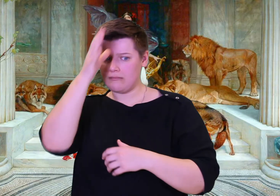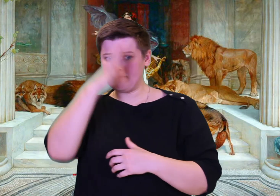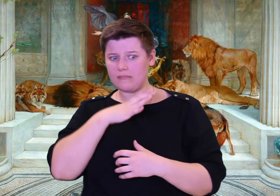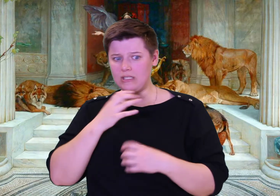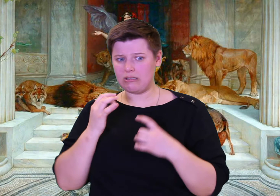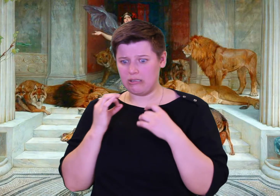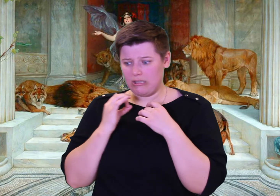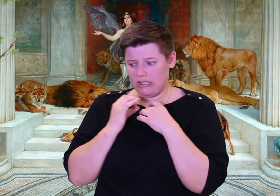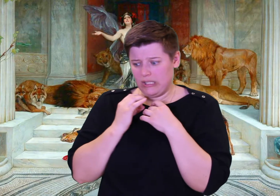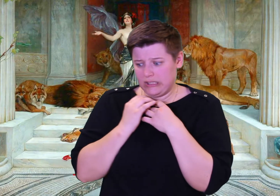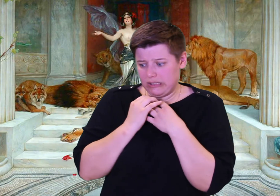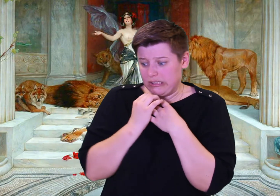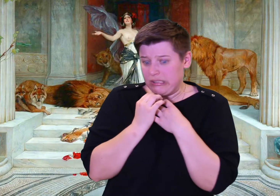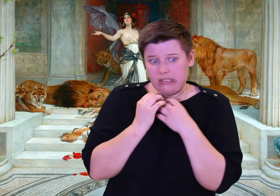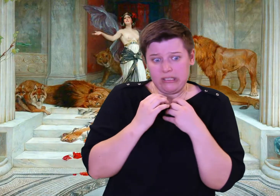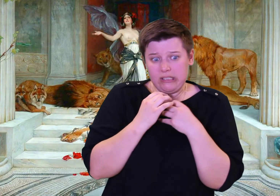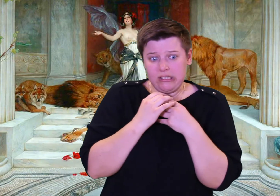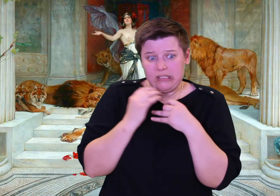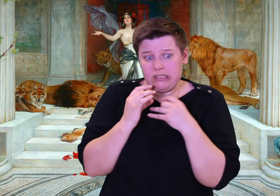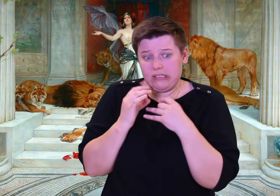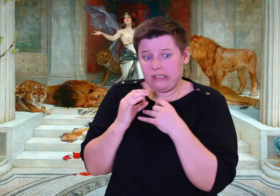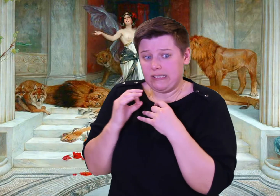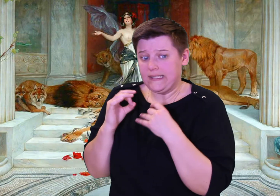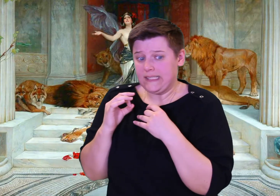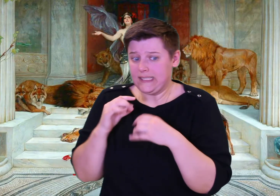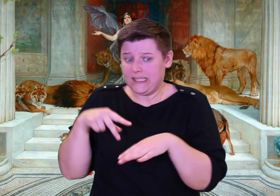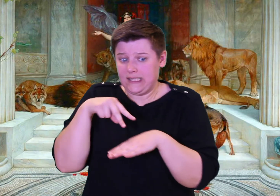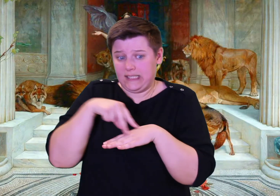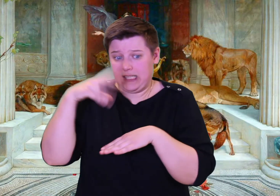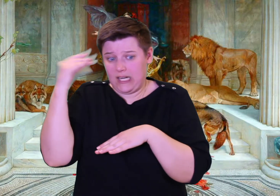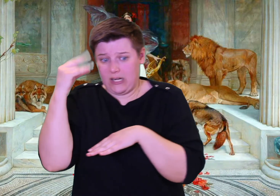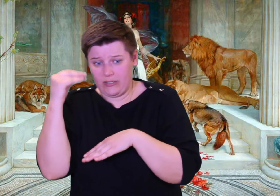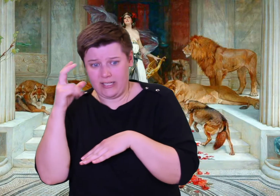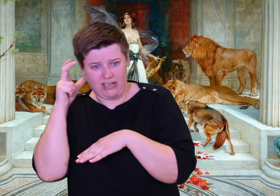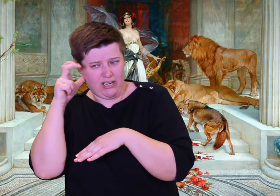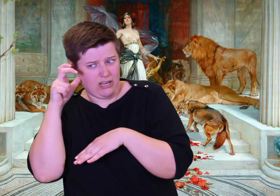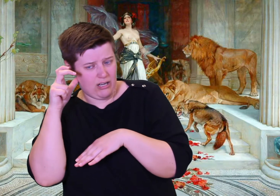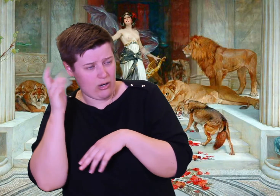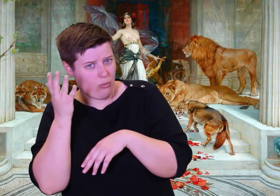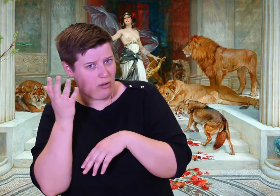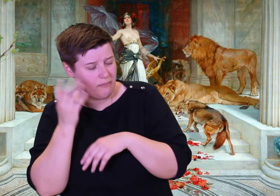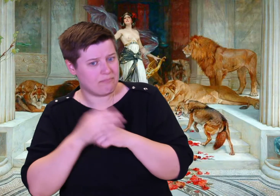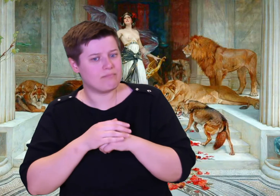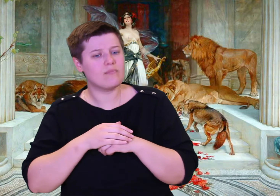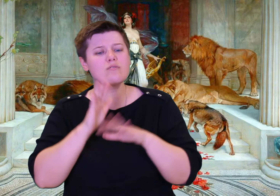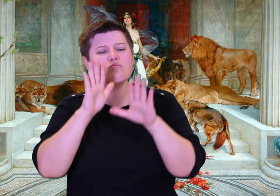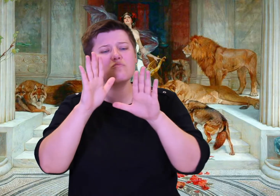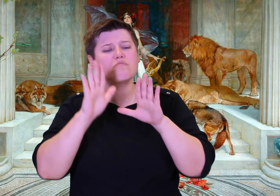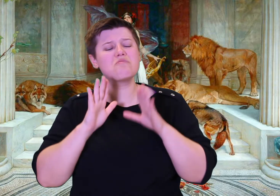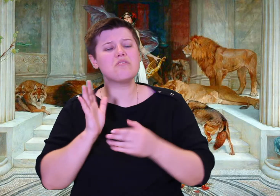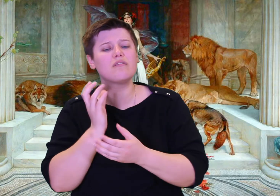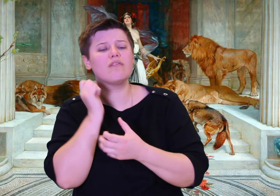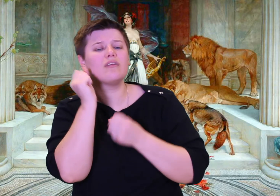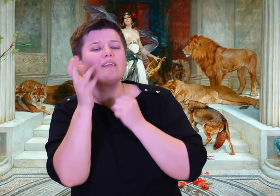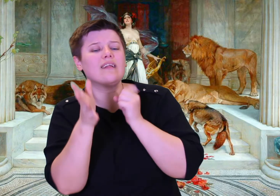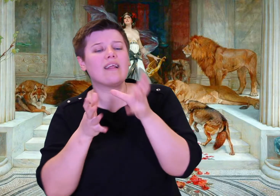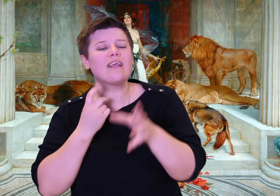The men were terrified. They stood outside and heard some lovely singing.